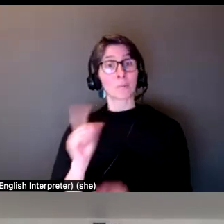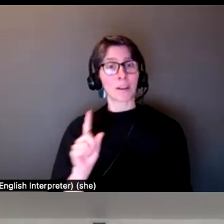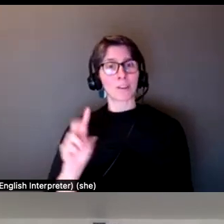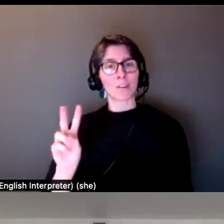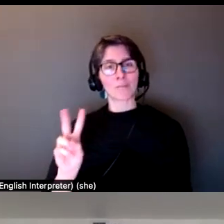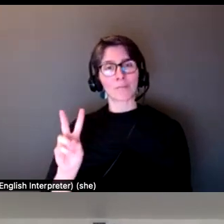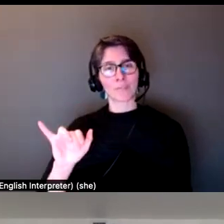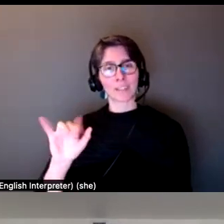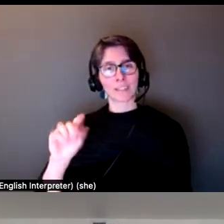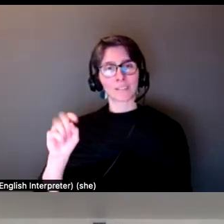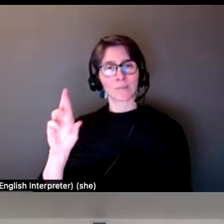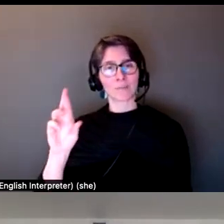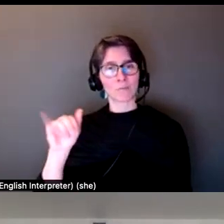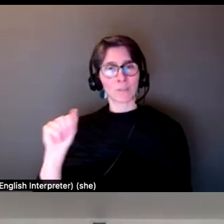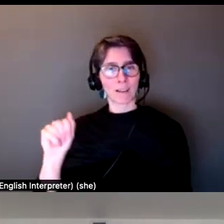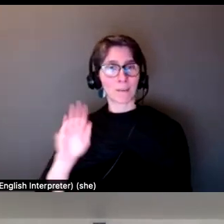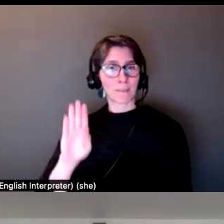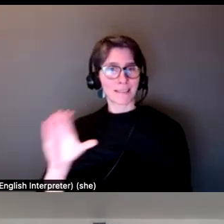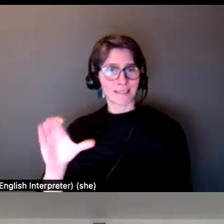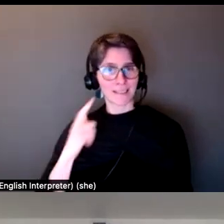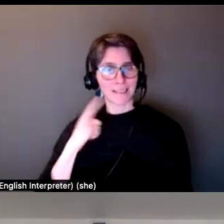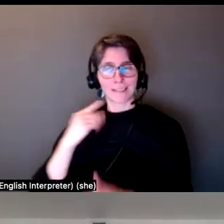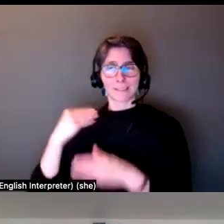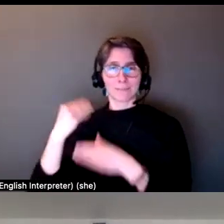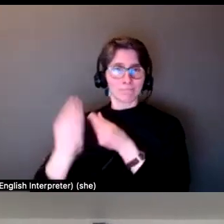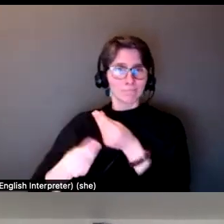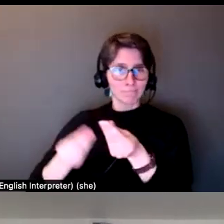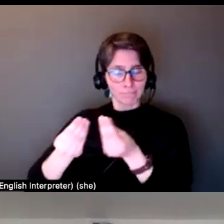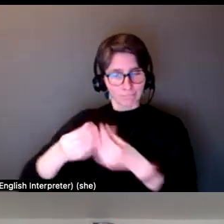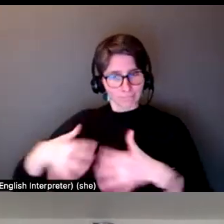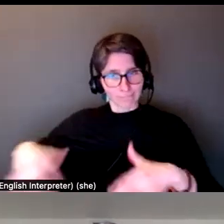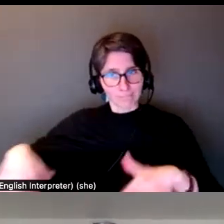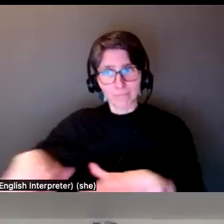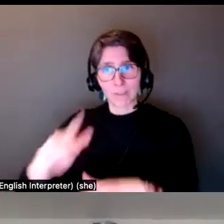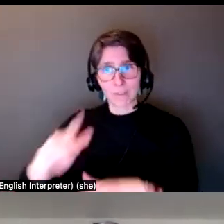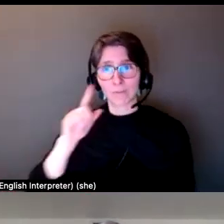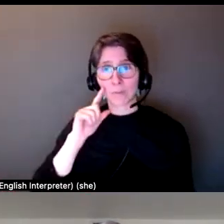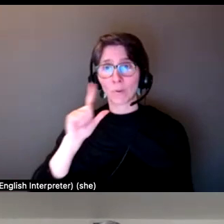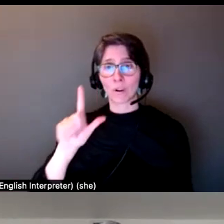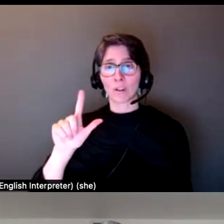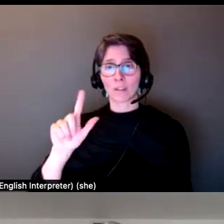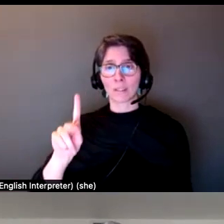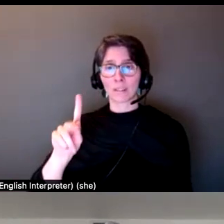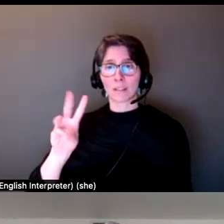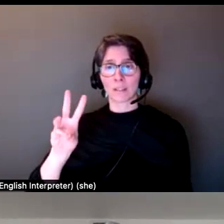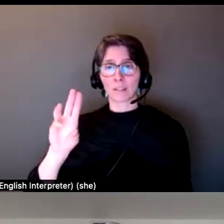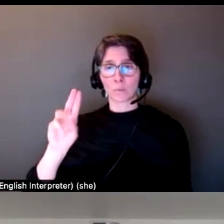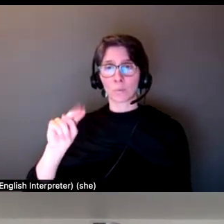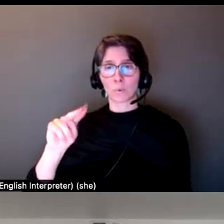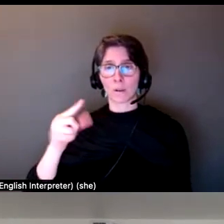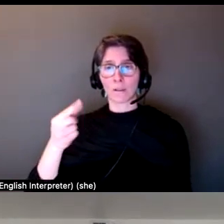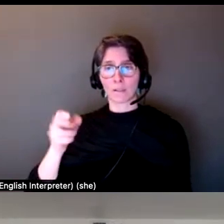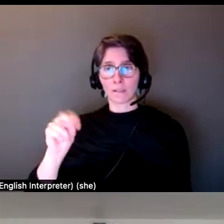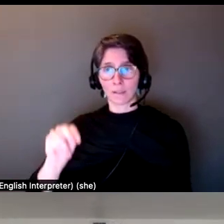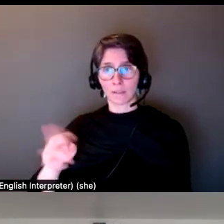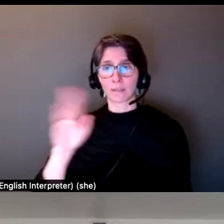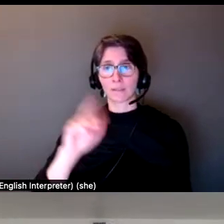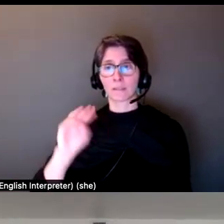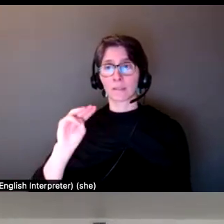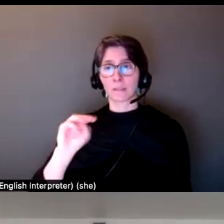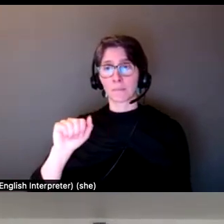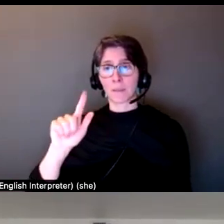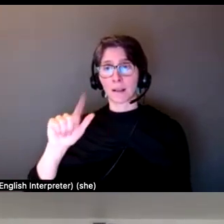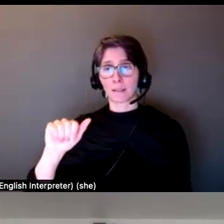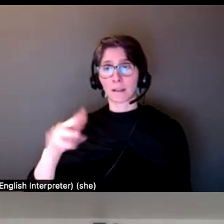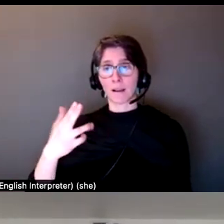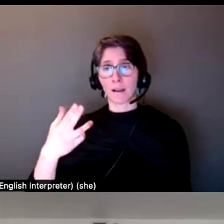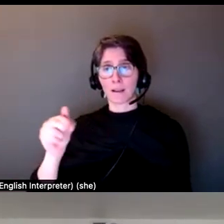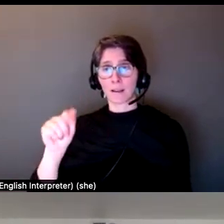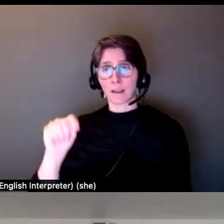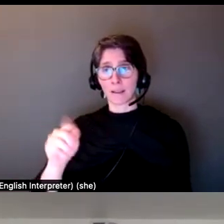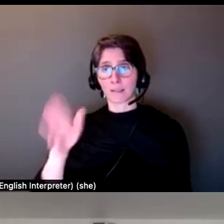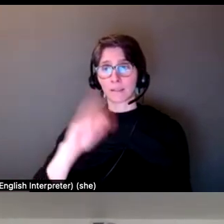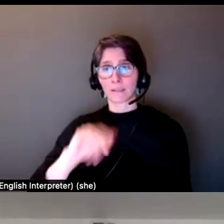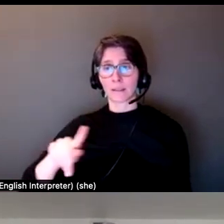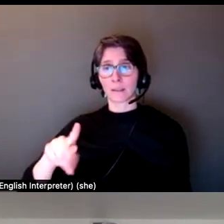on the traditional territories of the Lkwungen, Esquimalt and Songhees, Malahat, Pacheedaht,